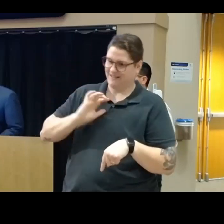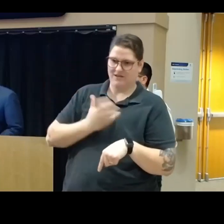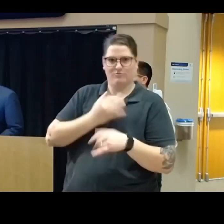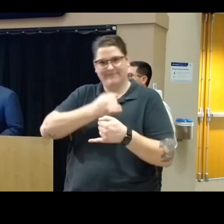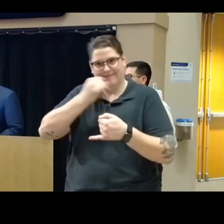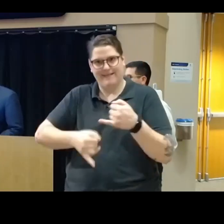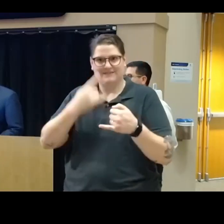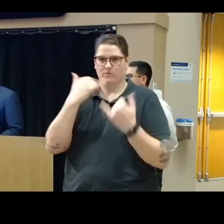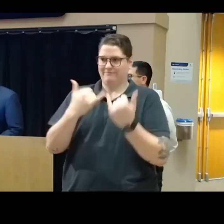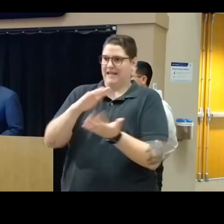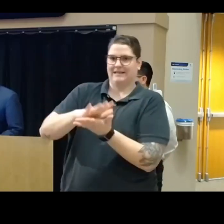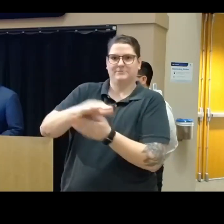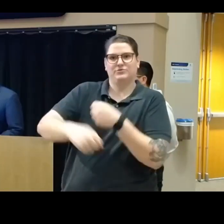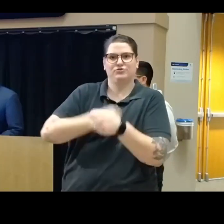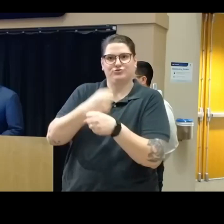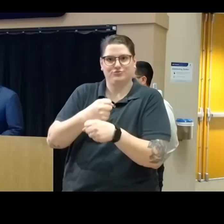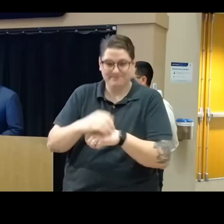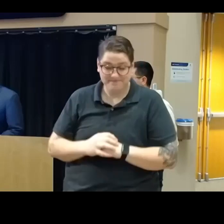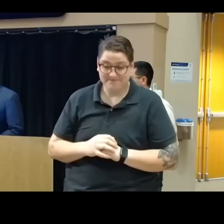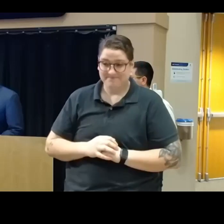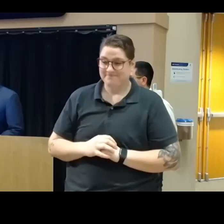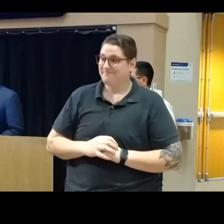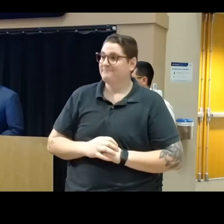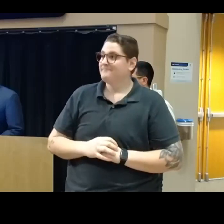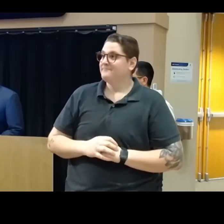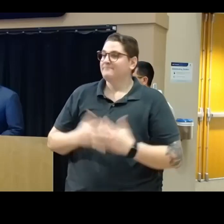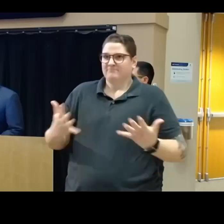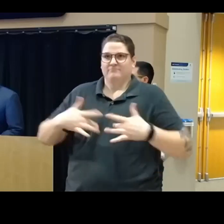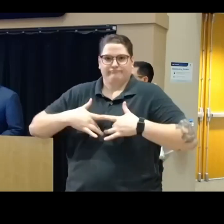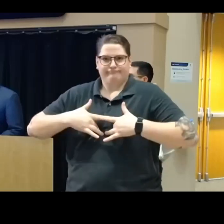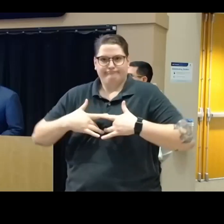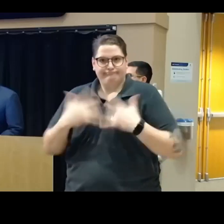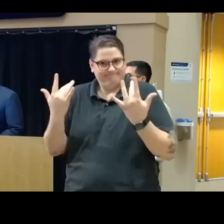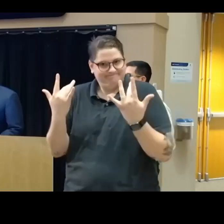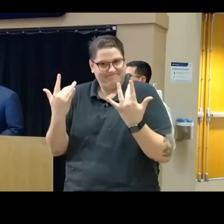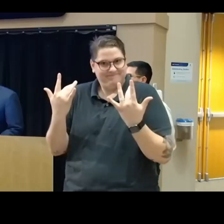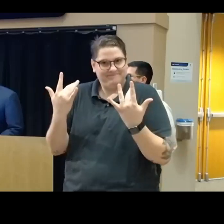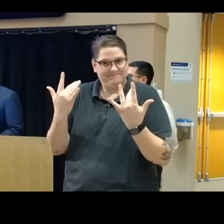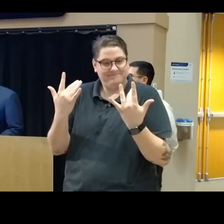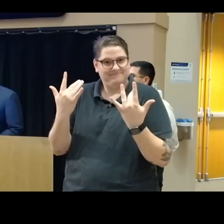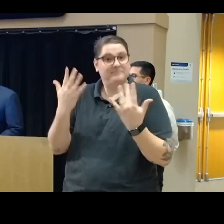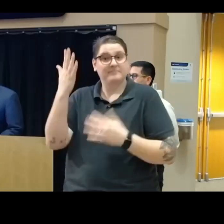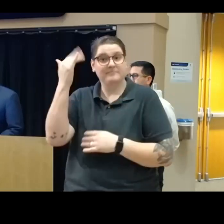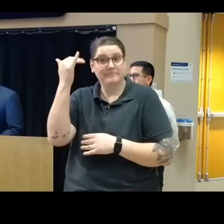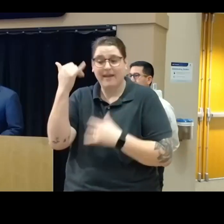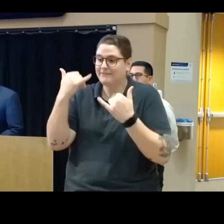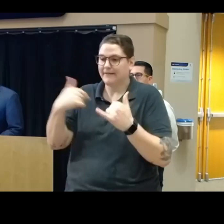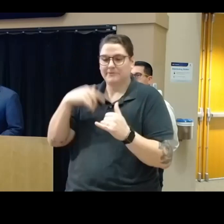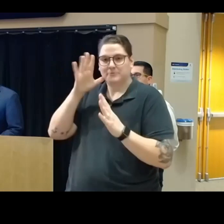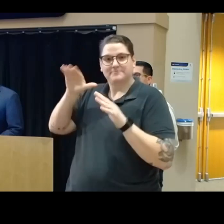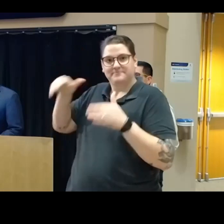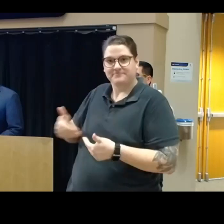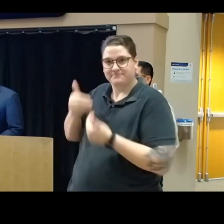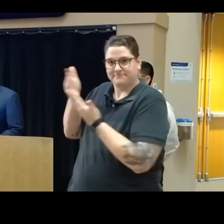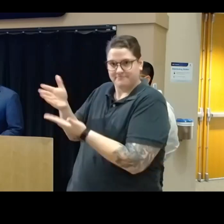Academic Year and it's uh a great pleasure today to be introducing uh Paulo Lozano